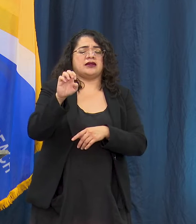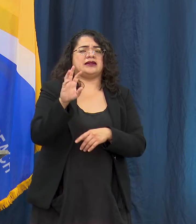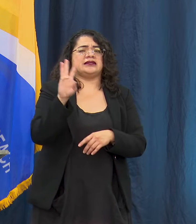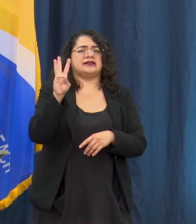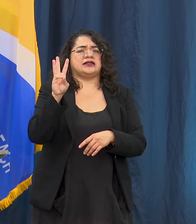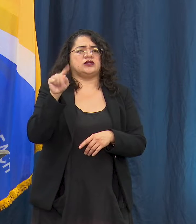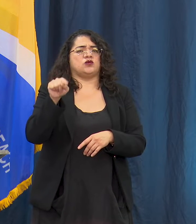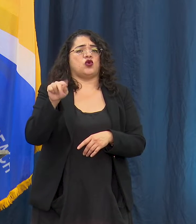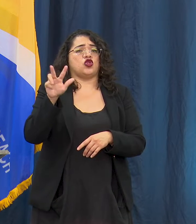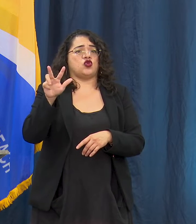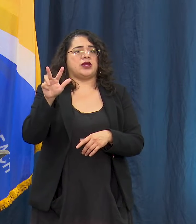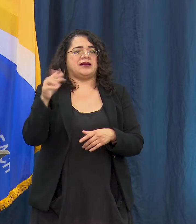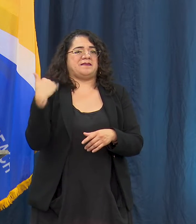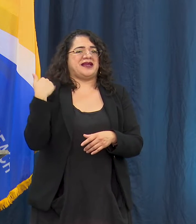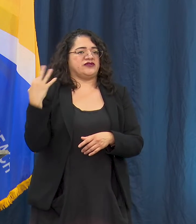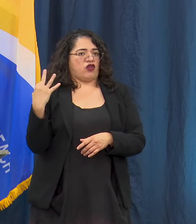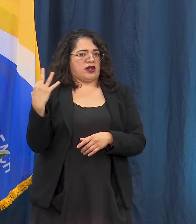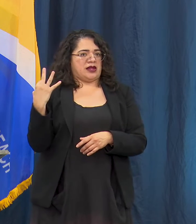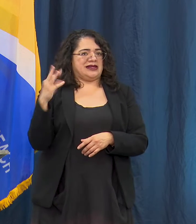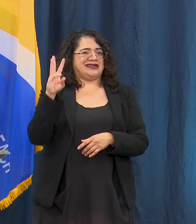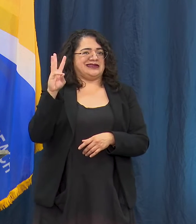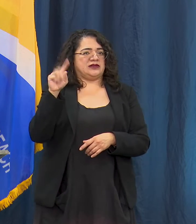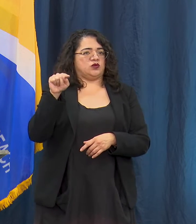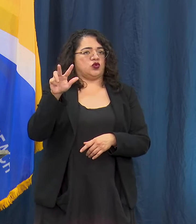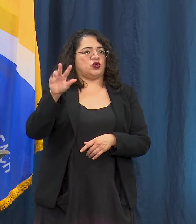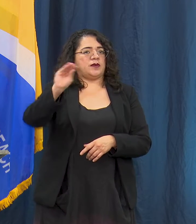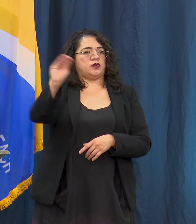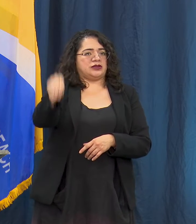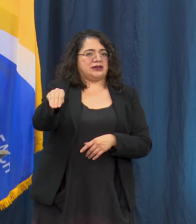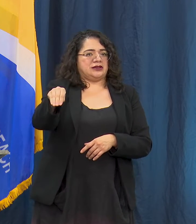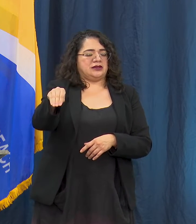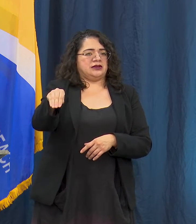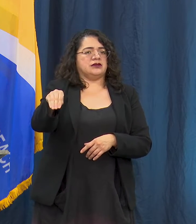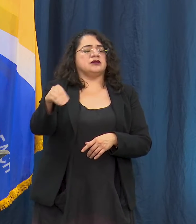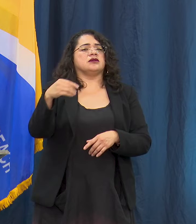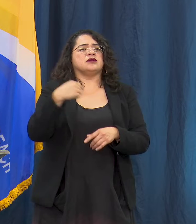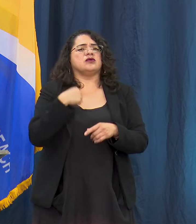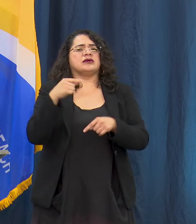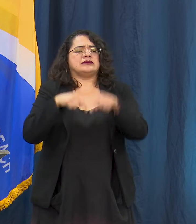but we we usually count back a few days to make sure we have all the